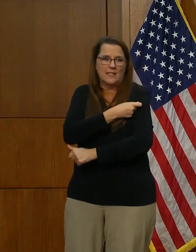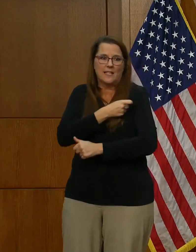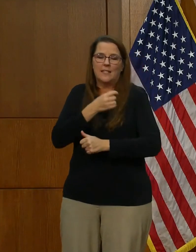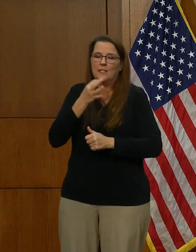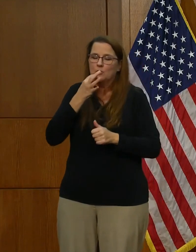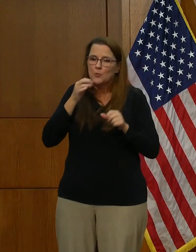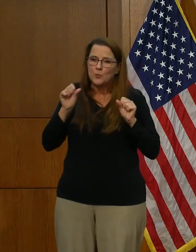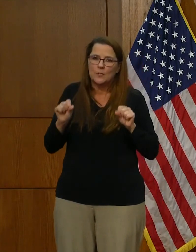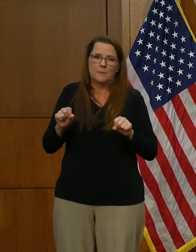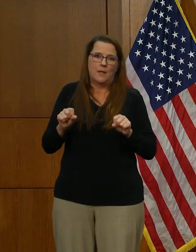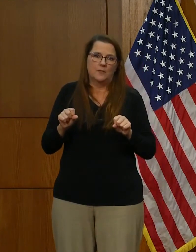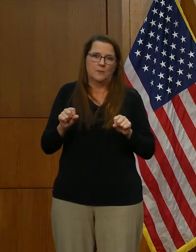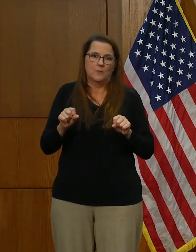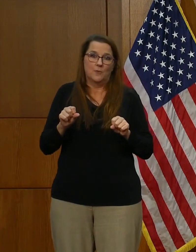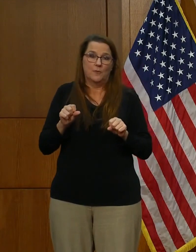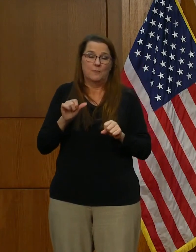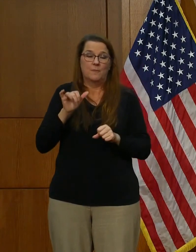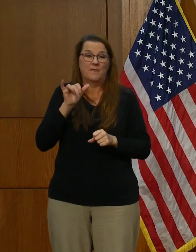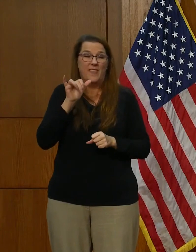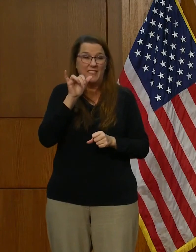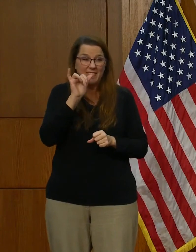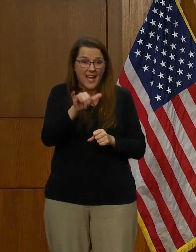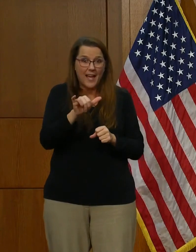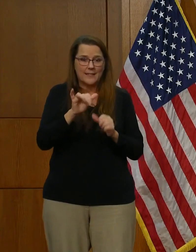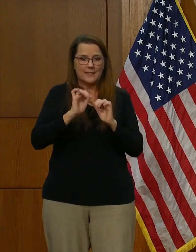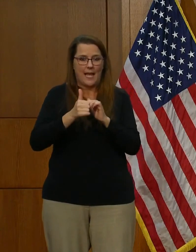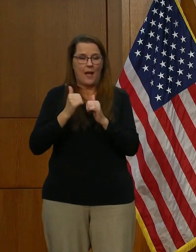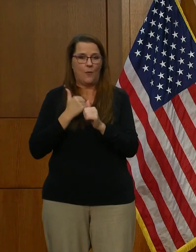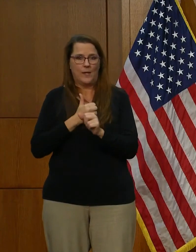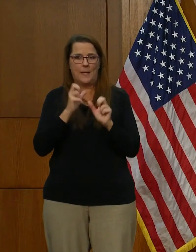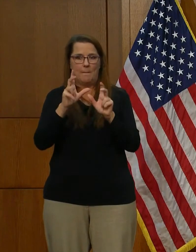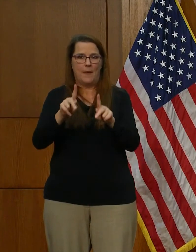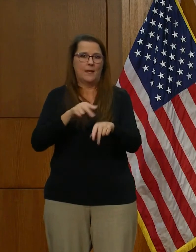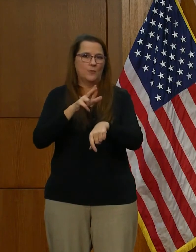GET VACCINATED. AS SOON AS